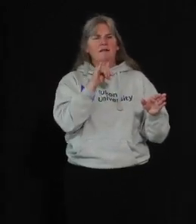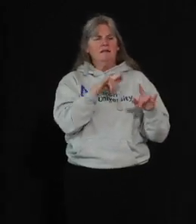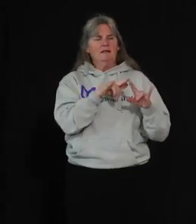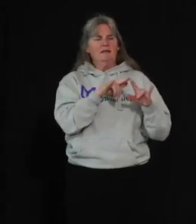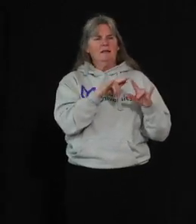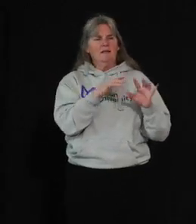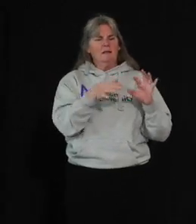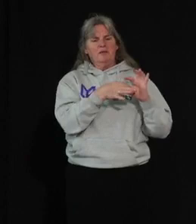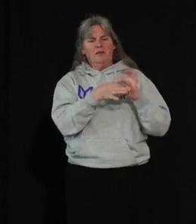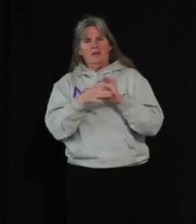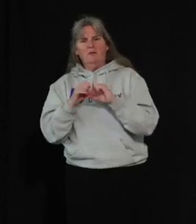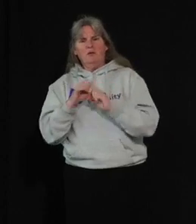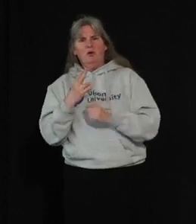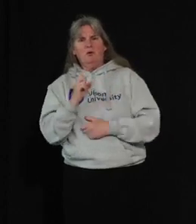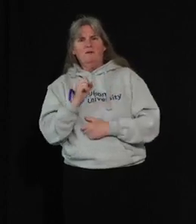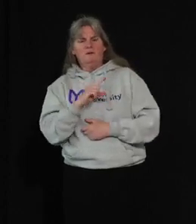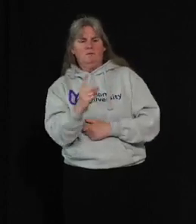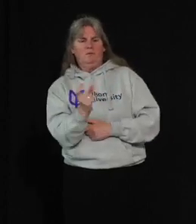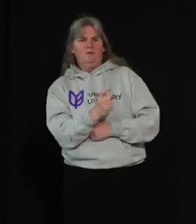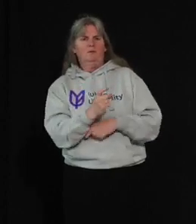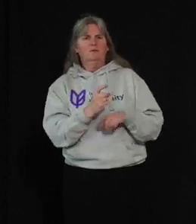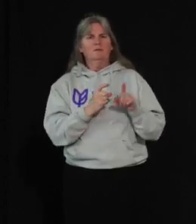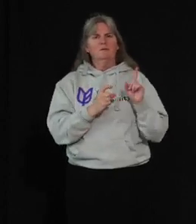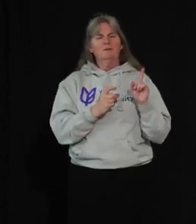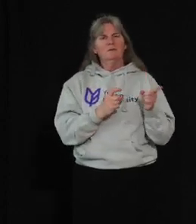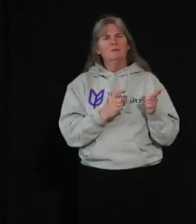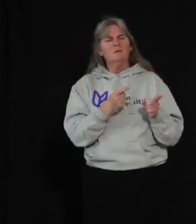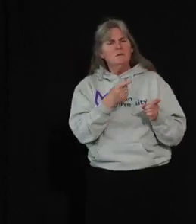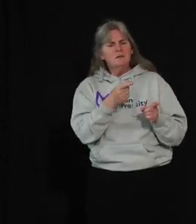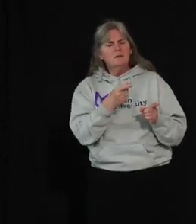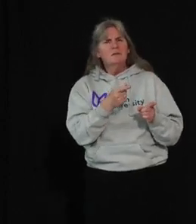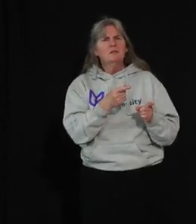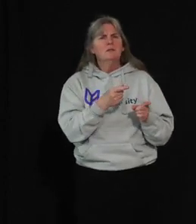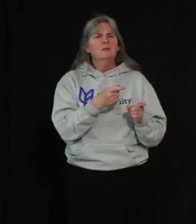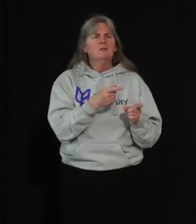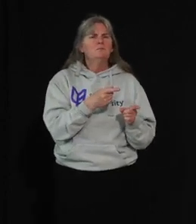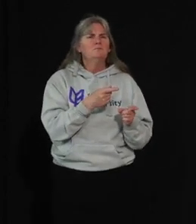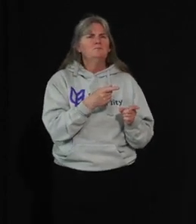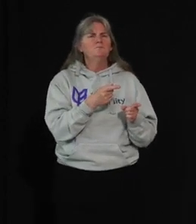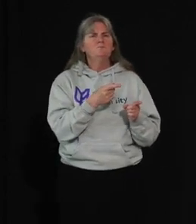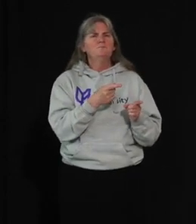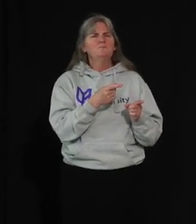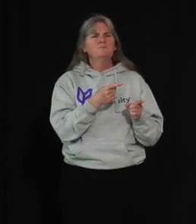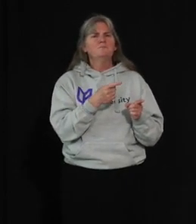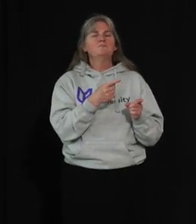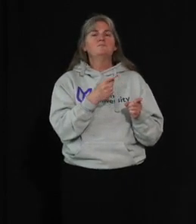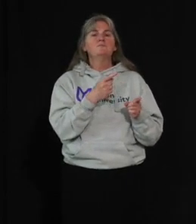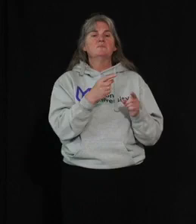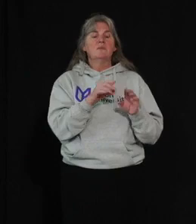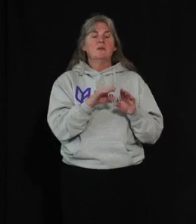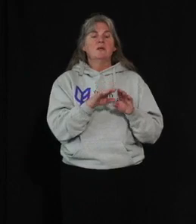kind of -- kind of piggybacking off of Chris' question. Concerning the lifting of